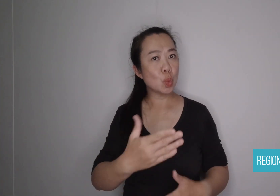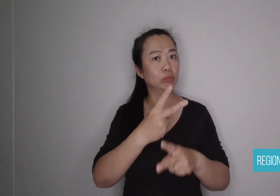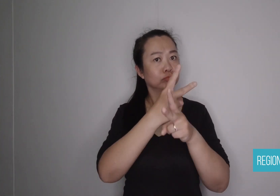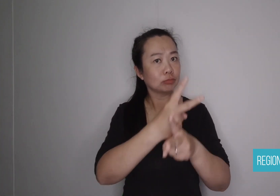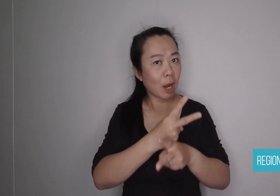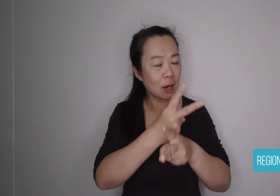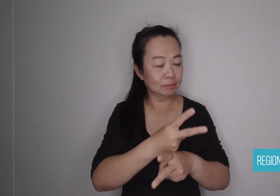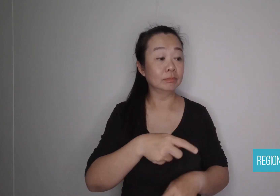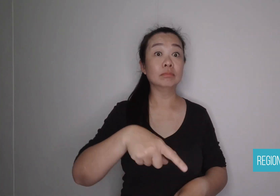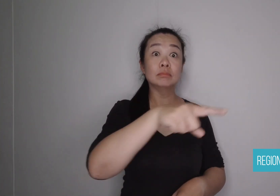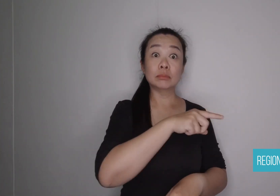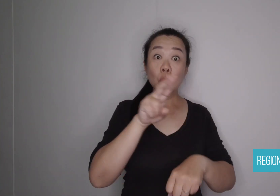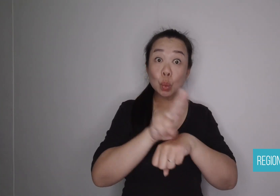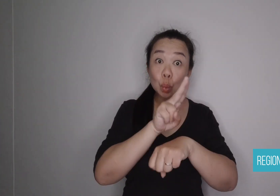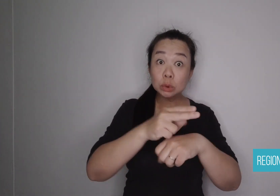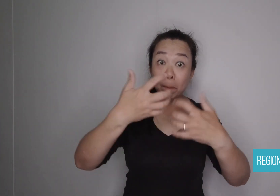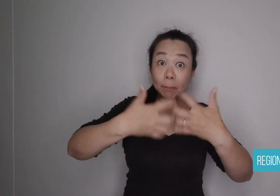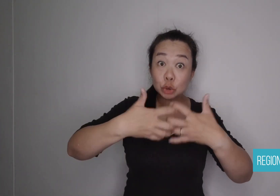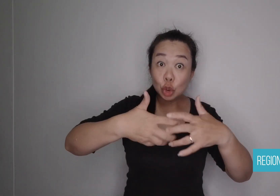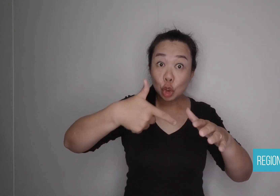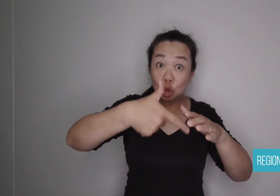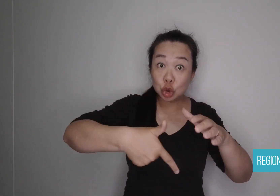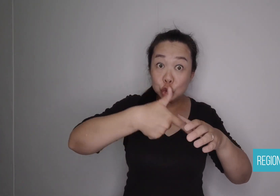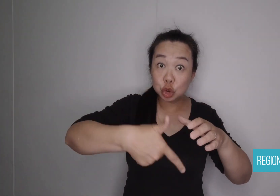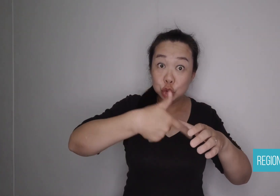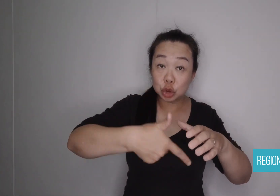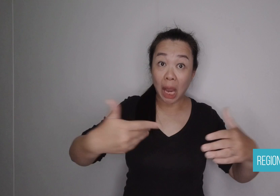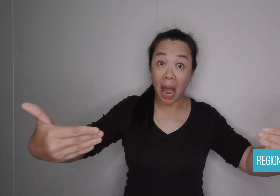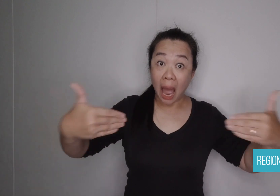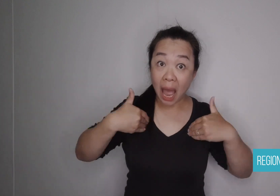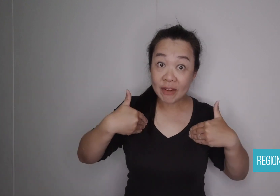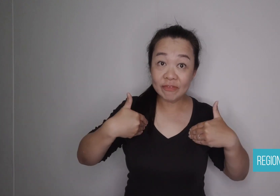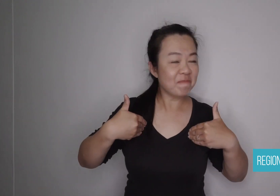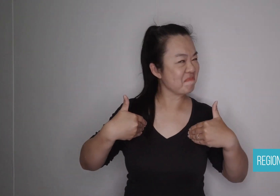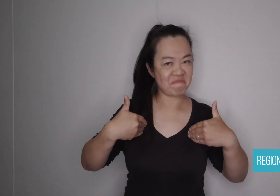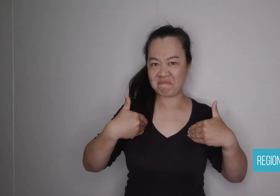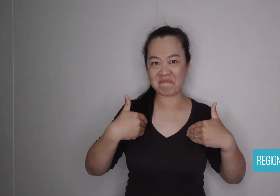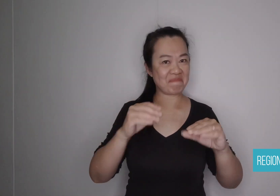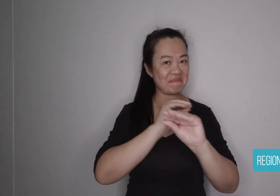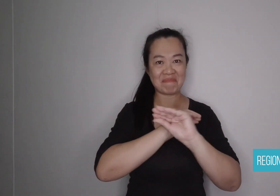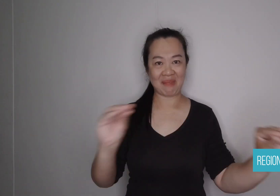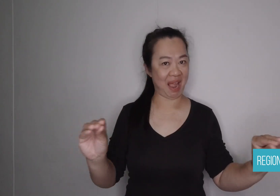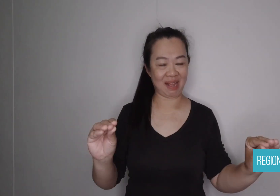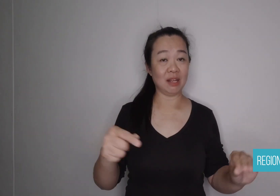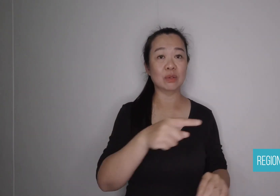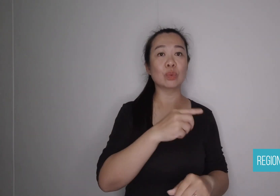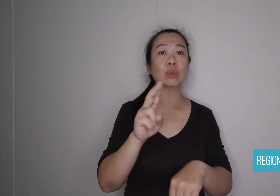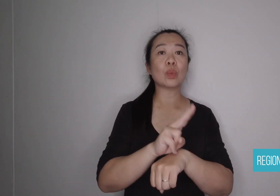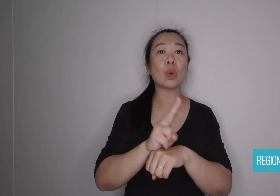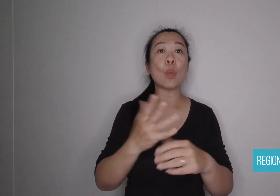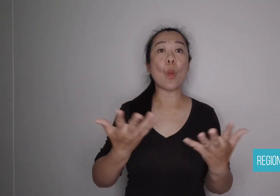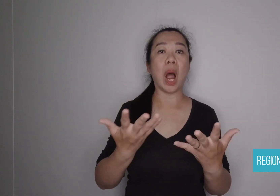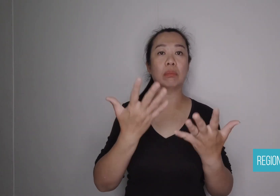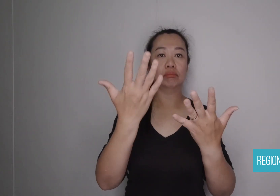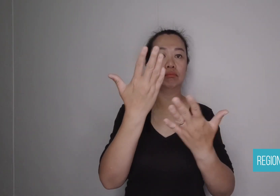They do it with great care. They do not use machine blenders -